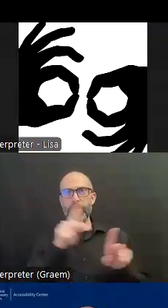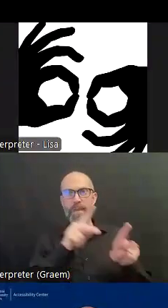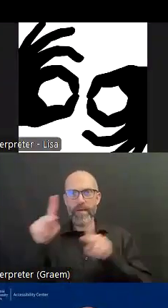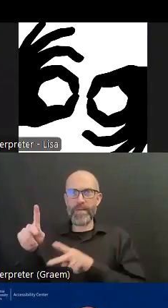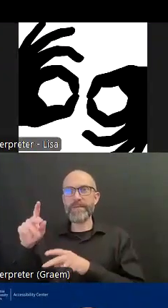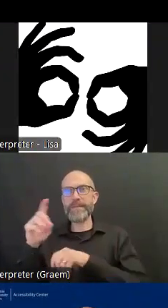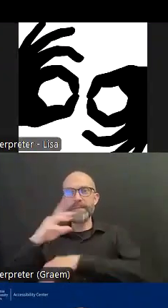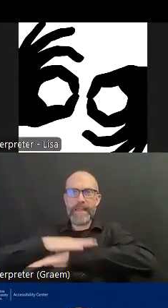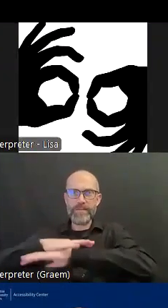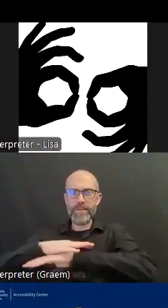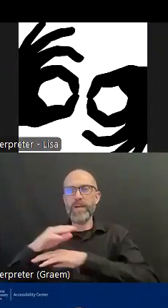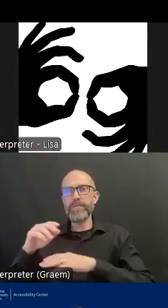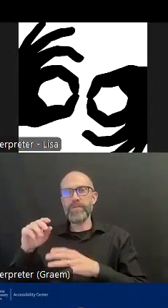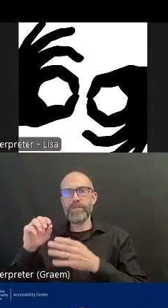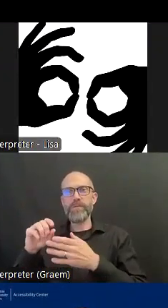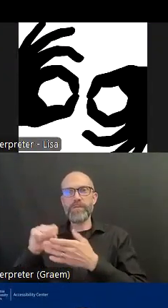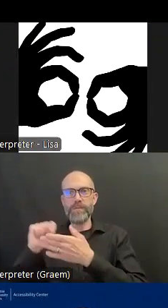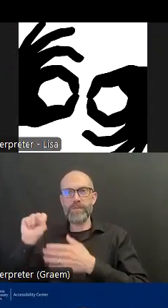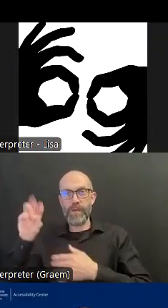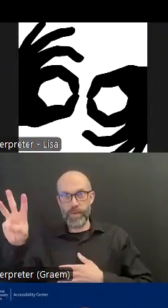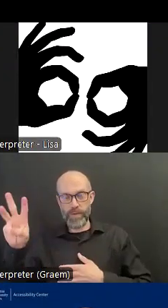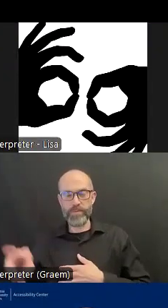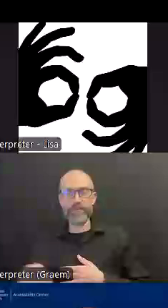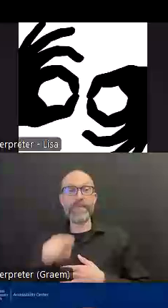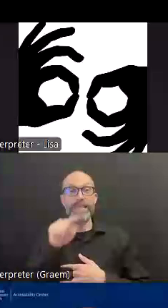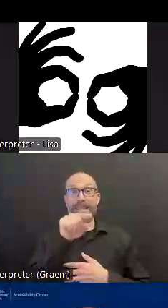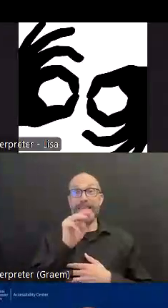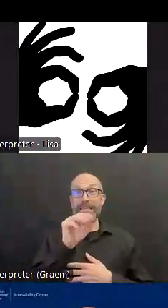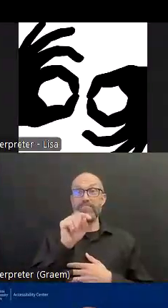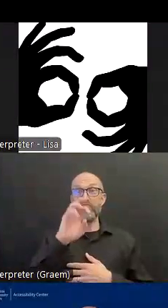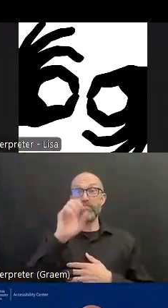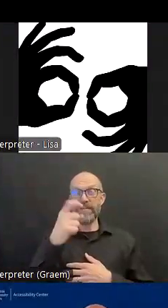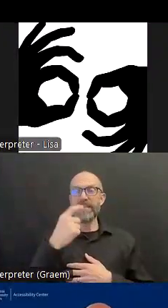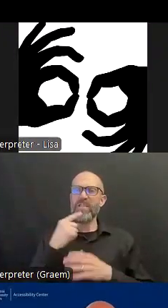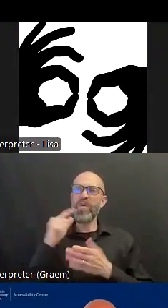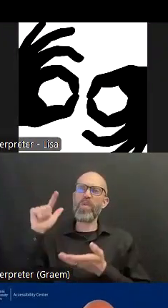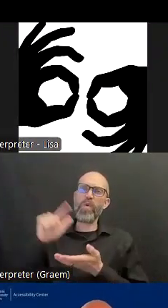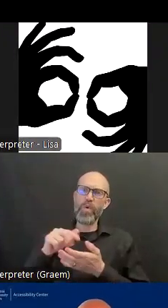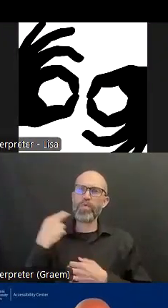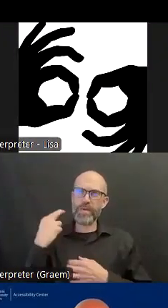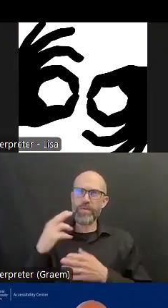Using this matrix, it would tell you it's low risk. We're going to request an ACR from a vendor,